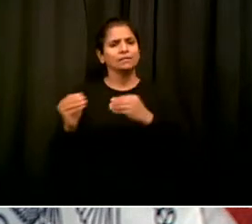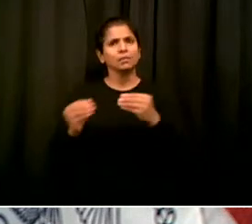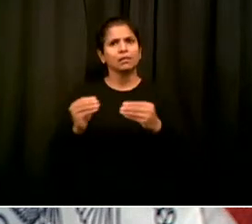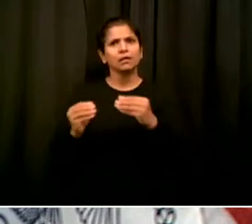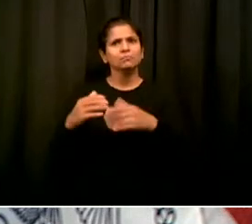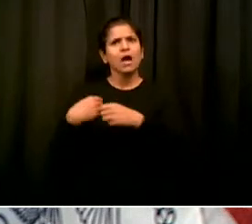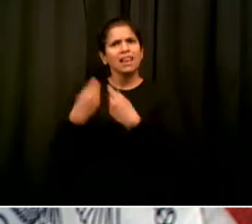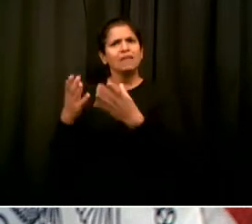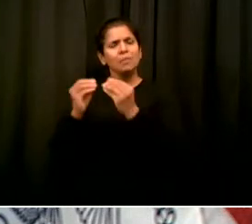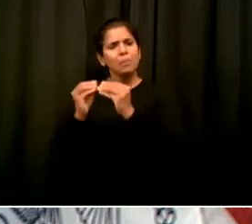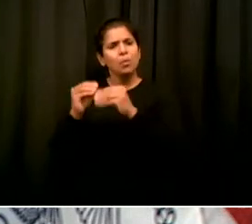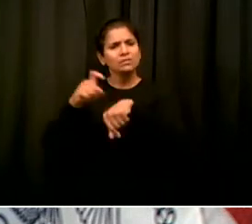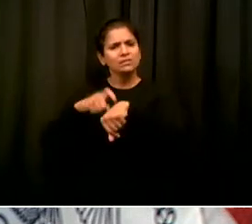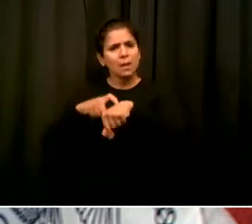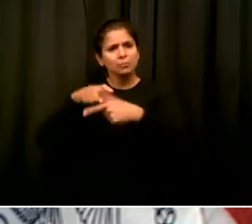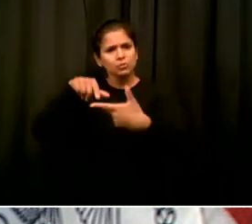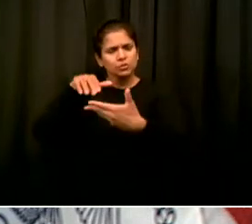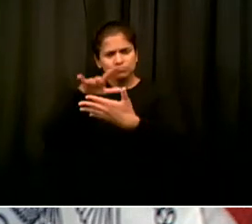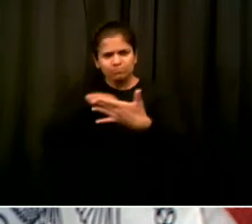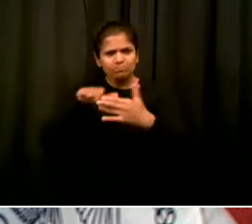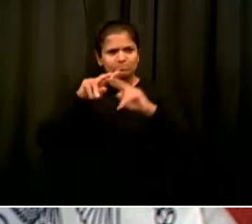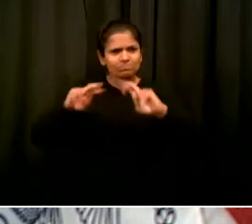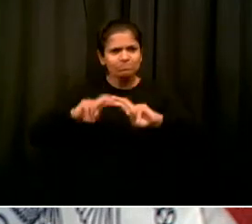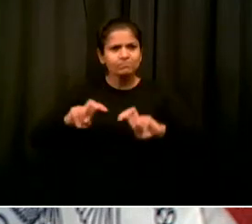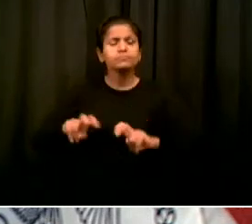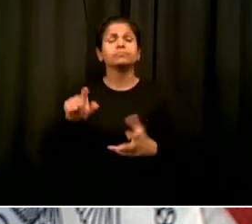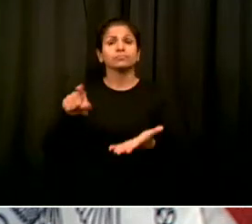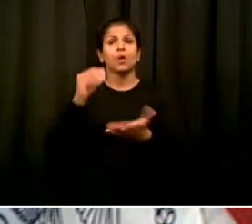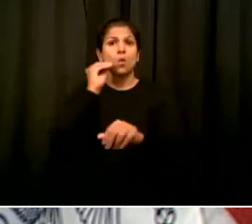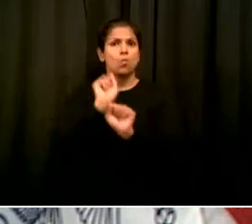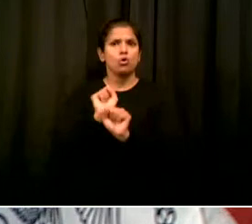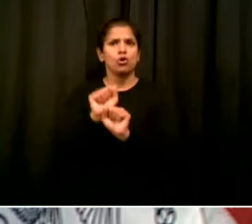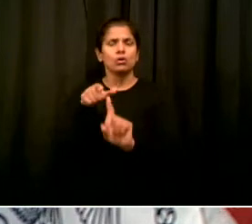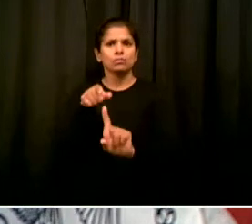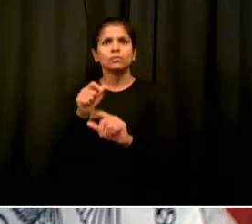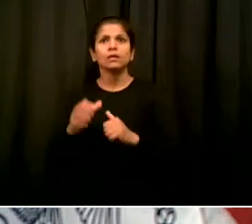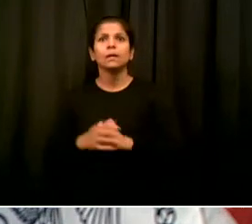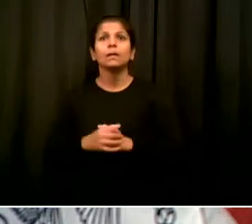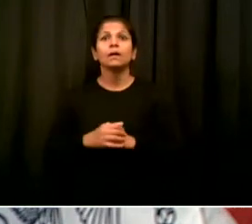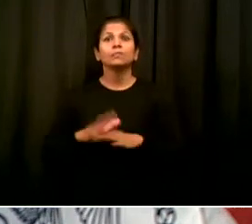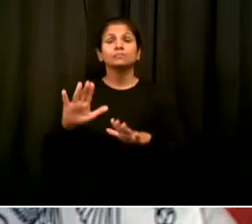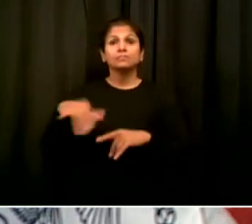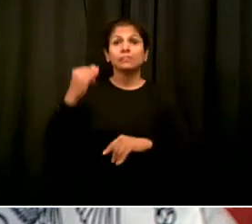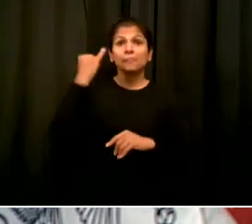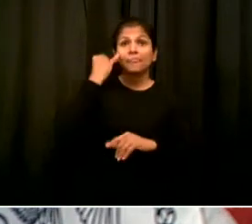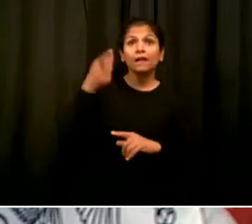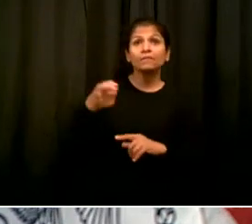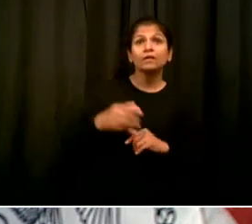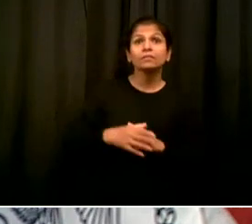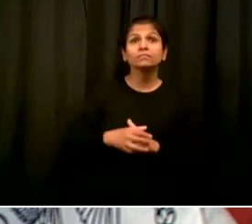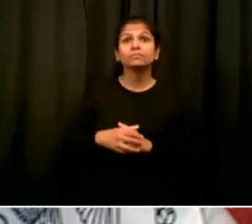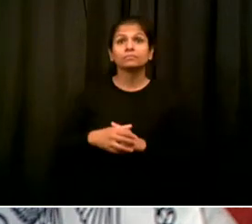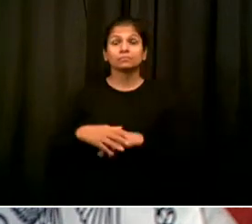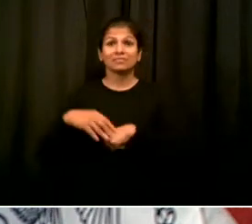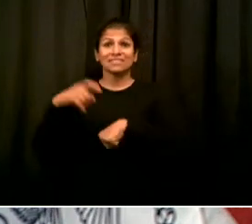AACOCUNUNABTLE FOR CREATING SYSTEMS. ANY KIDS THAT HAVE NOT DONE THEIR WORK, GET IT DONE IN A FINALLY FASHION. IF THEY DON'T GET IT DONE AFTER A RTCEAIAIN